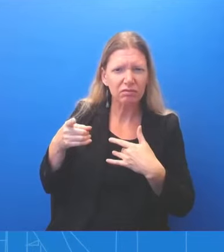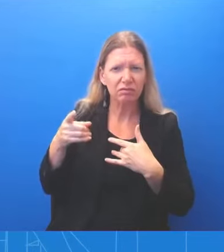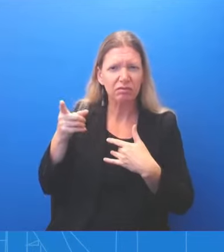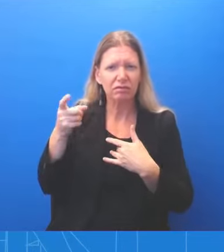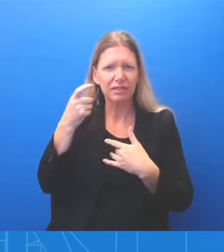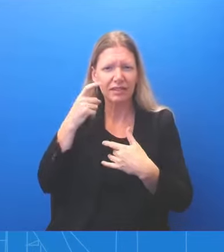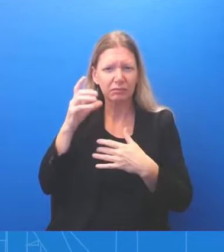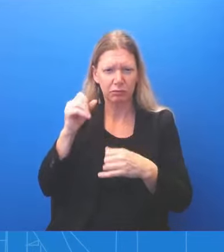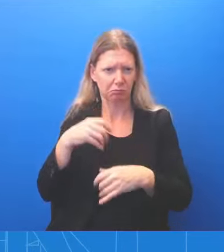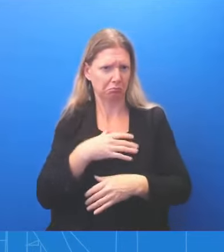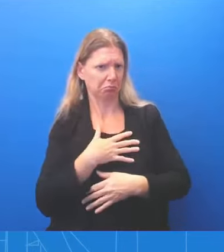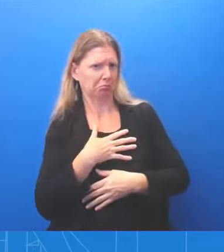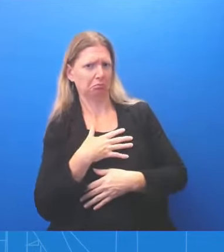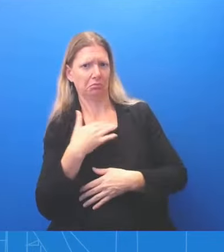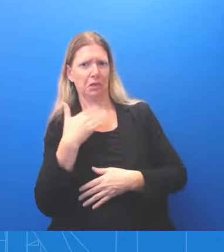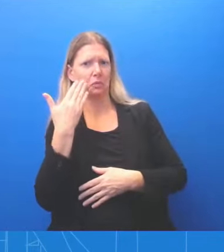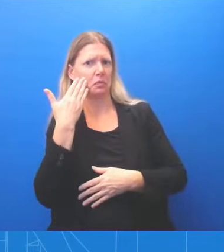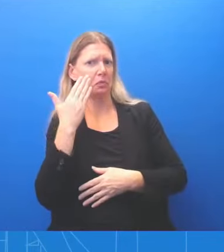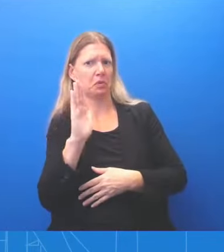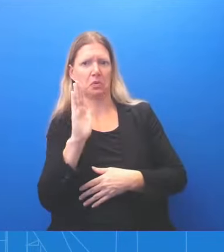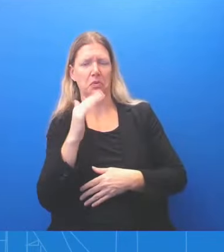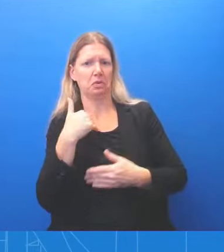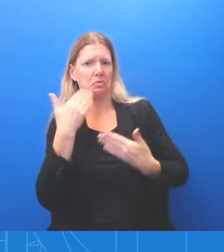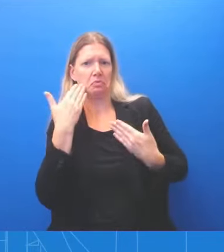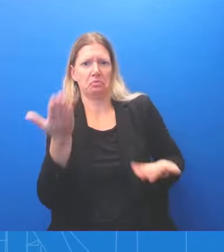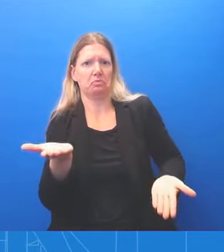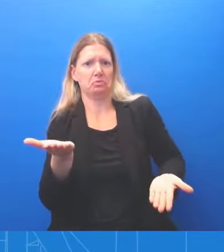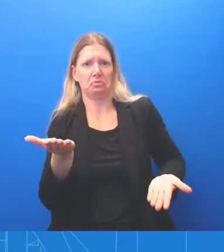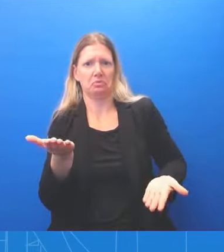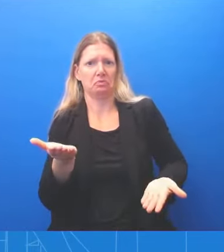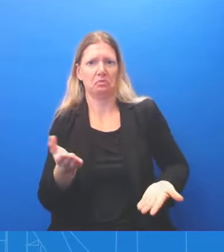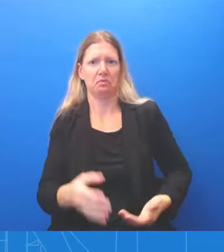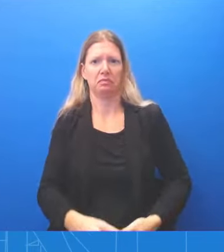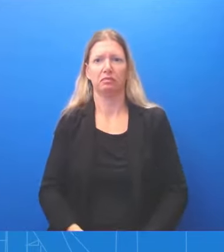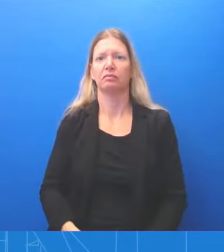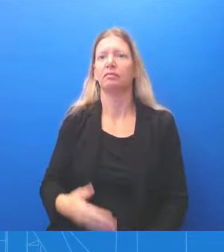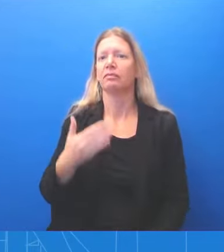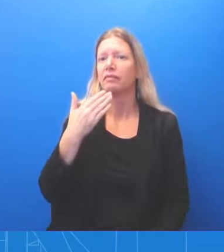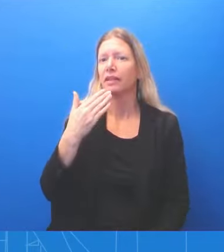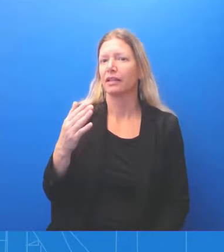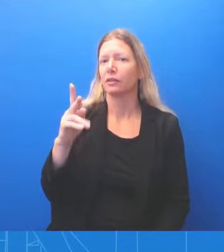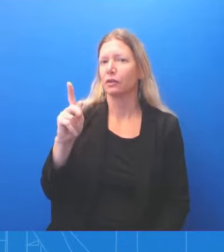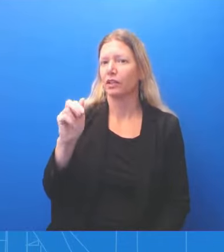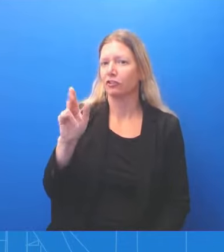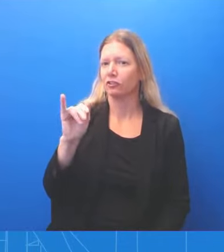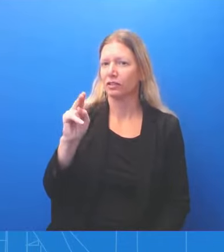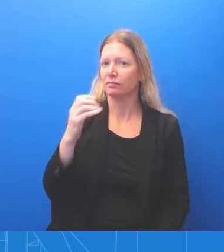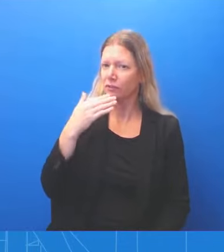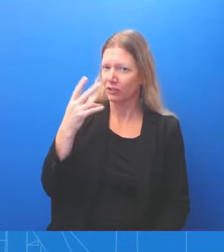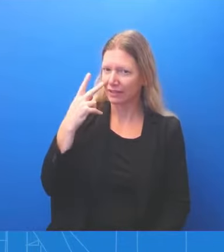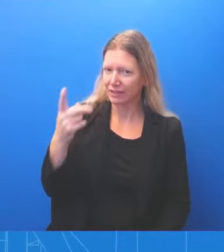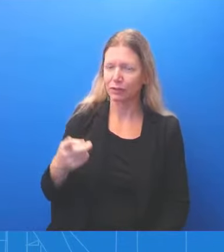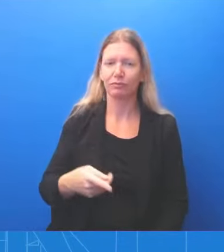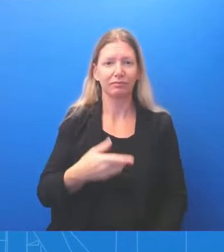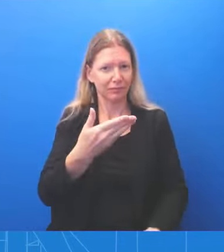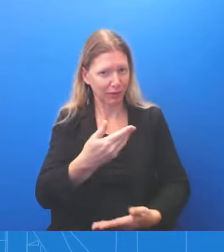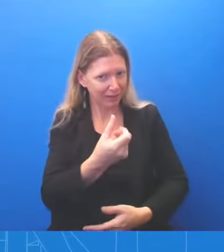Go ahead. The Press: Thank you, Karine. Good to see you. Following up -- Ms. Jean-Pierre: Good to see you. It's been a while. The Press: It has for a lot of us, but good to be here. Still has the new briefing room smell.